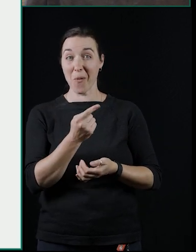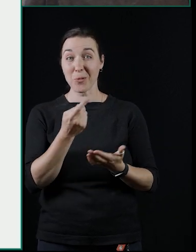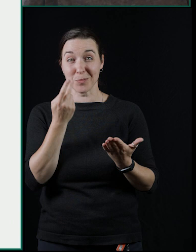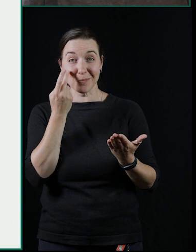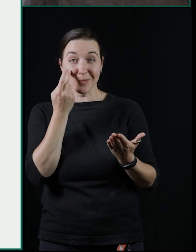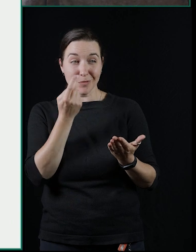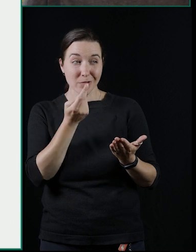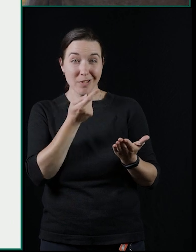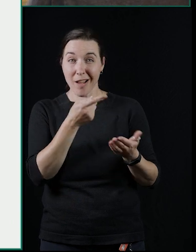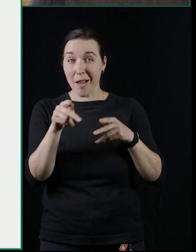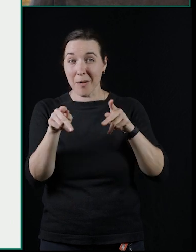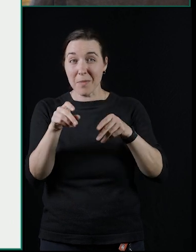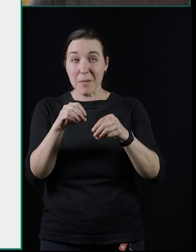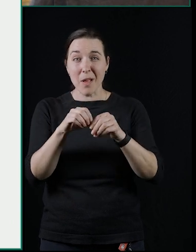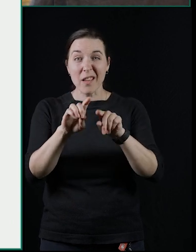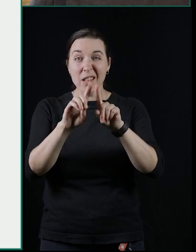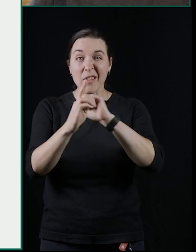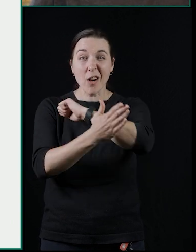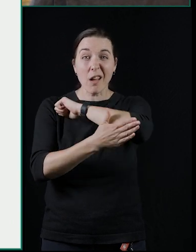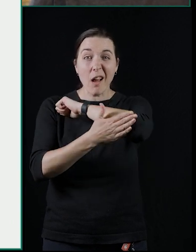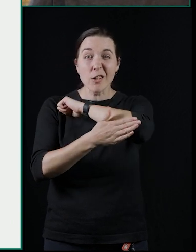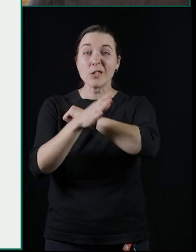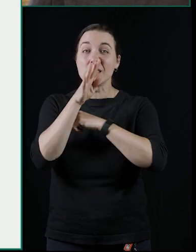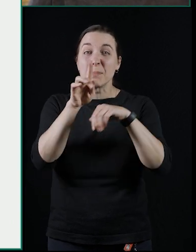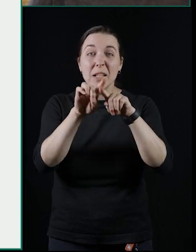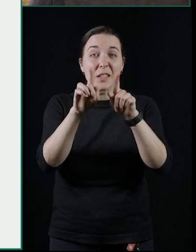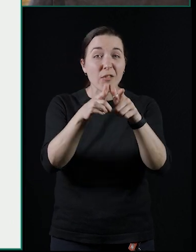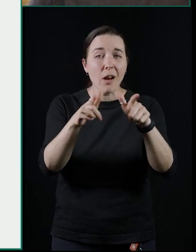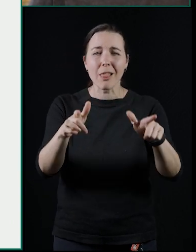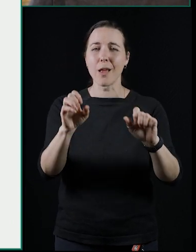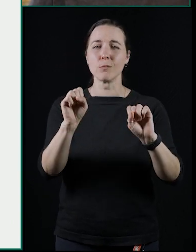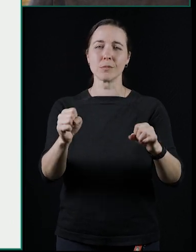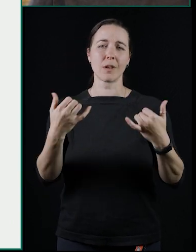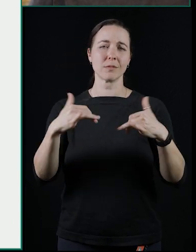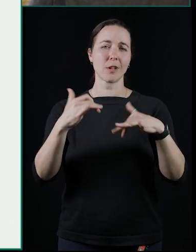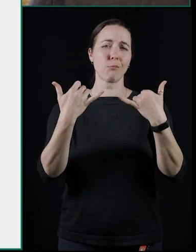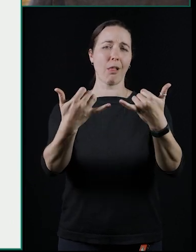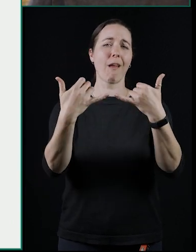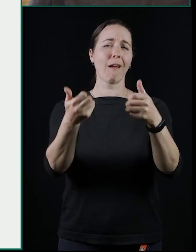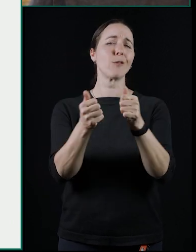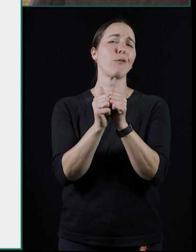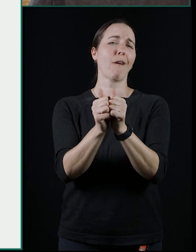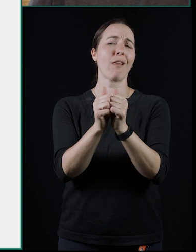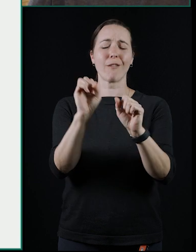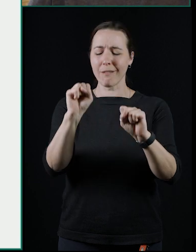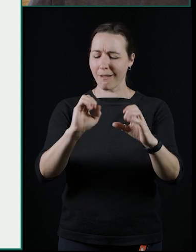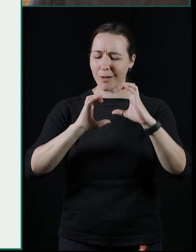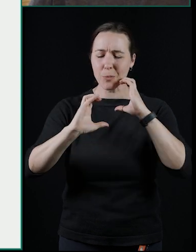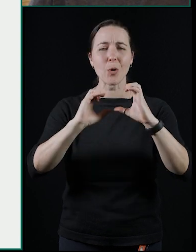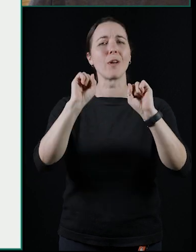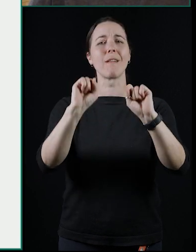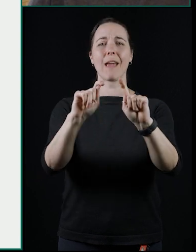So here you can see that people in different countries, speaking different languages can all play together and communicate